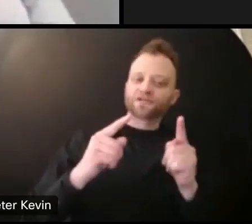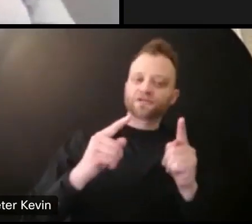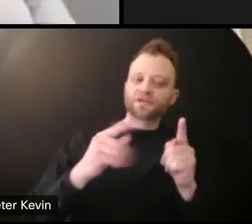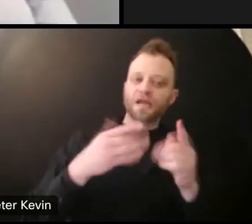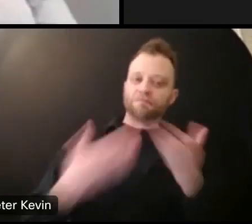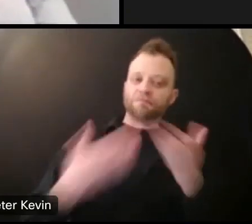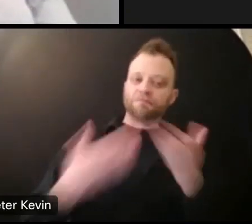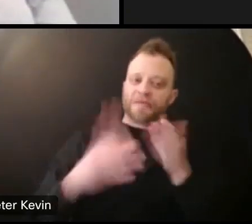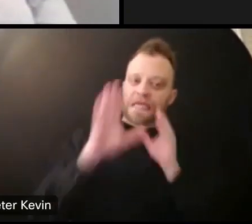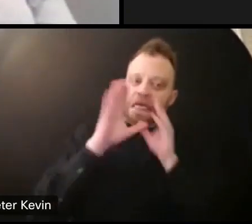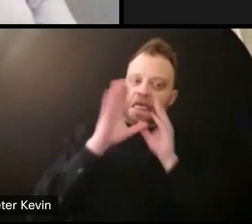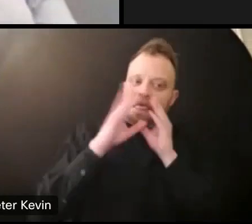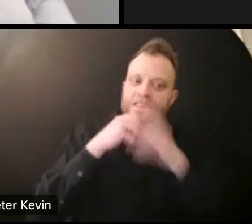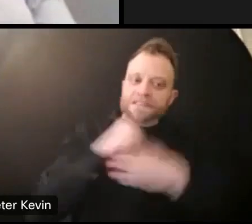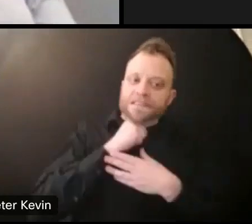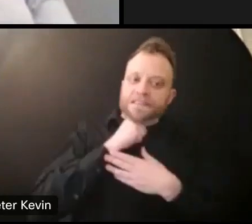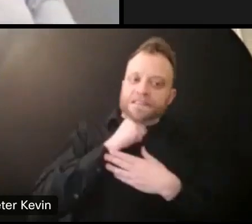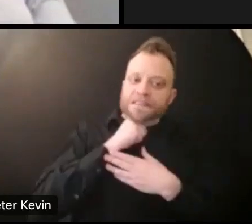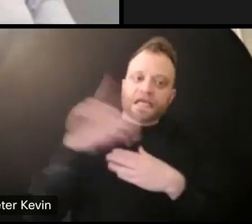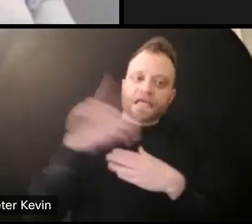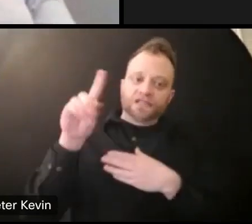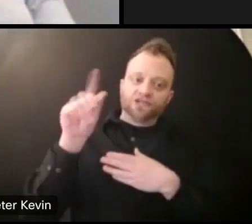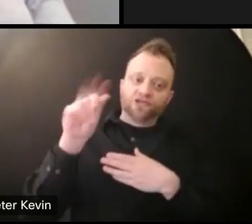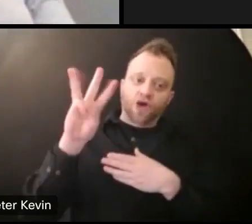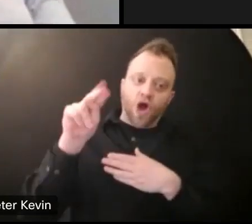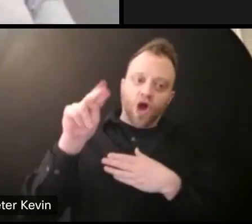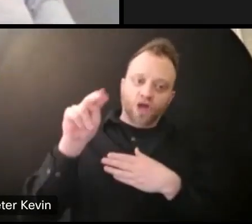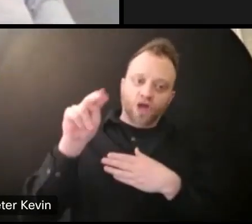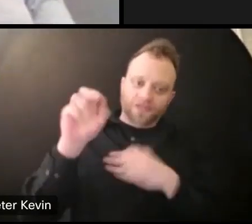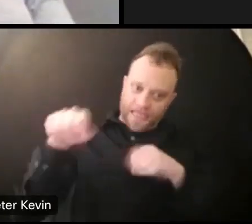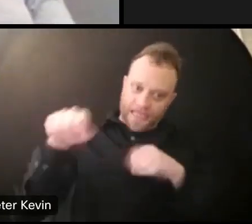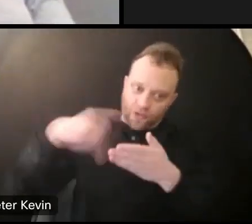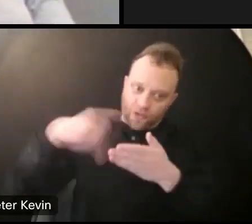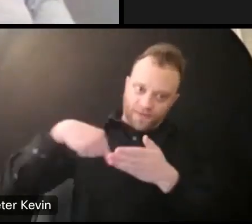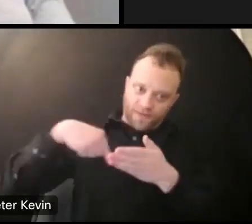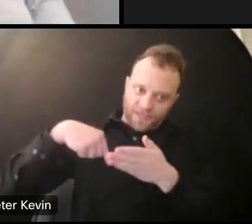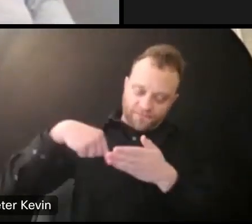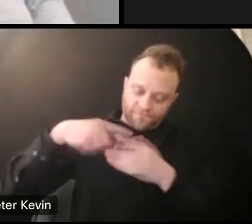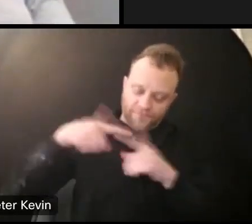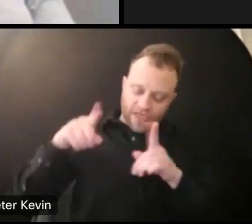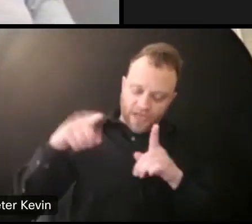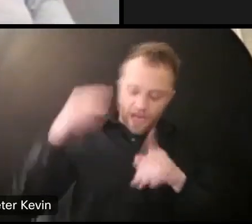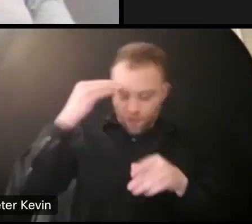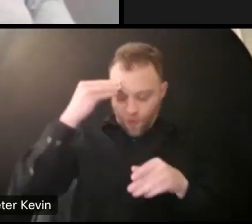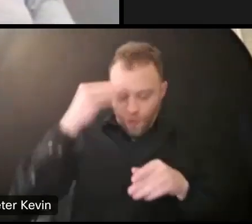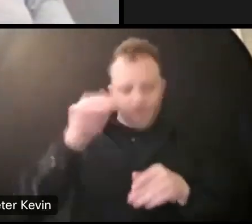from my experience, I know that there's the ANC itself cannot